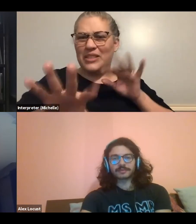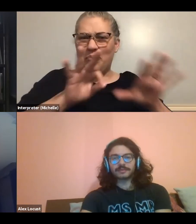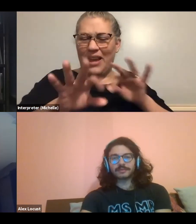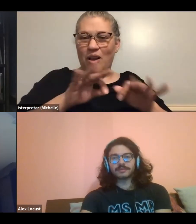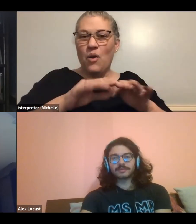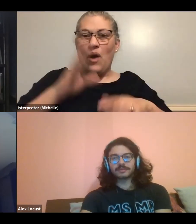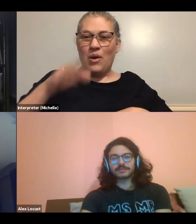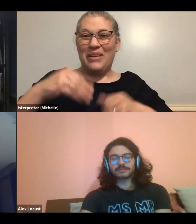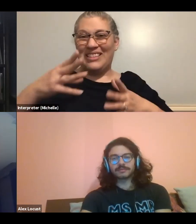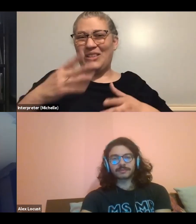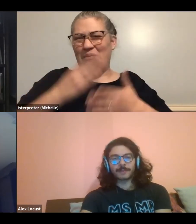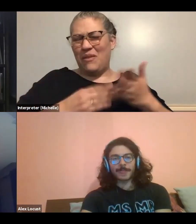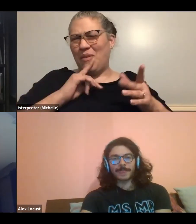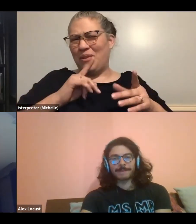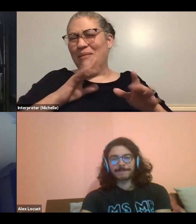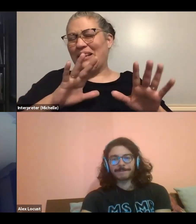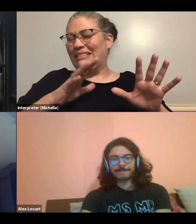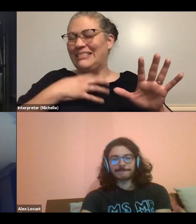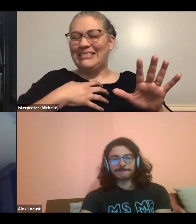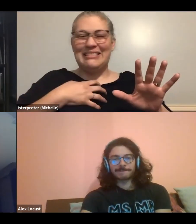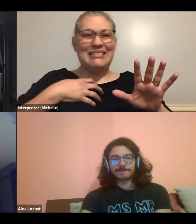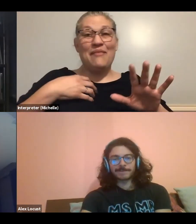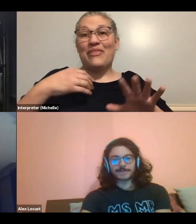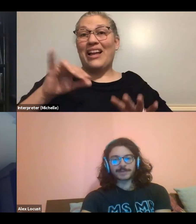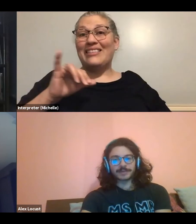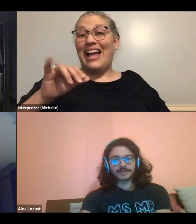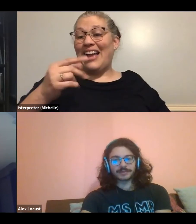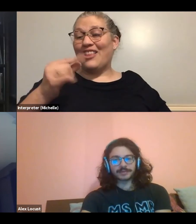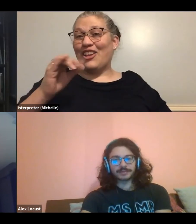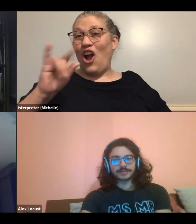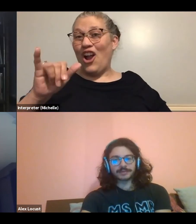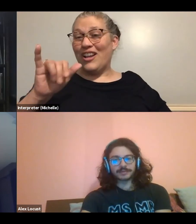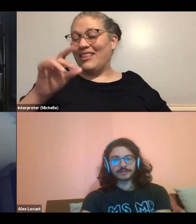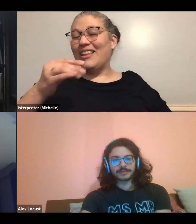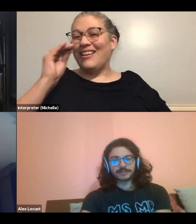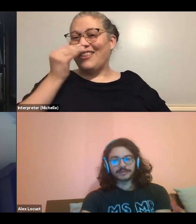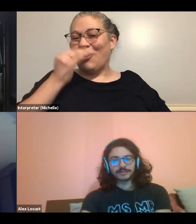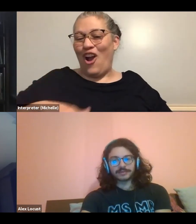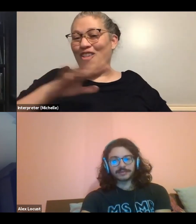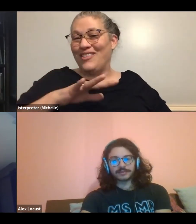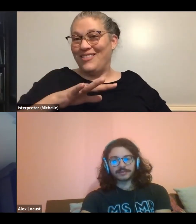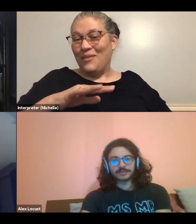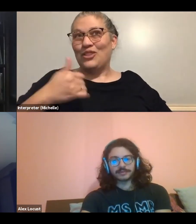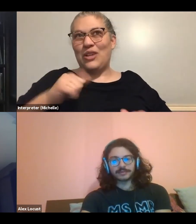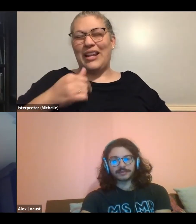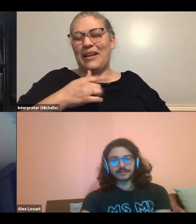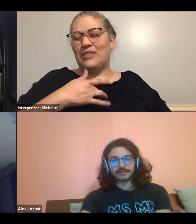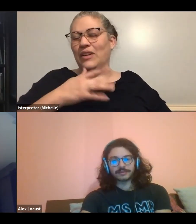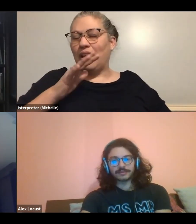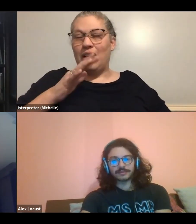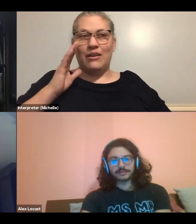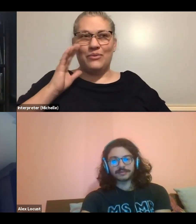Emily Beitiks: Somebody asked what would be your preferred outcome, and what would you consider to be most successful living with a disability in such a manner that people around you never noticed it.